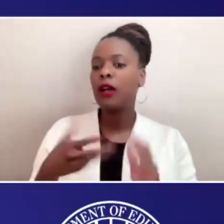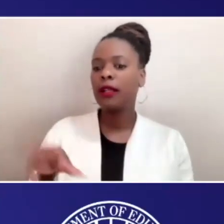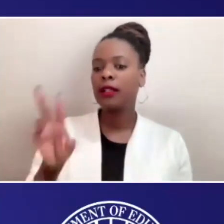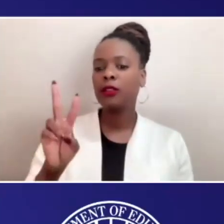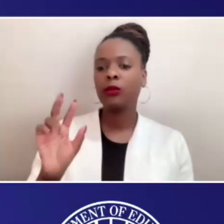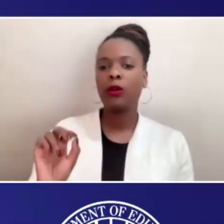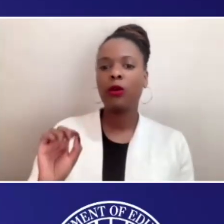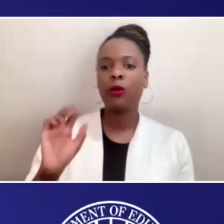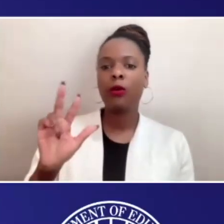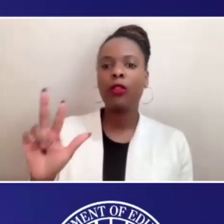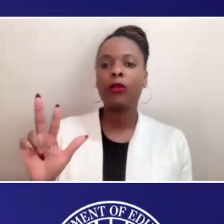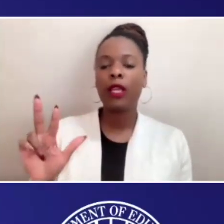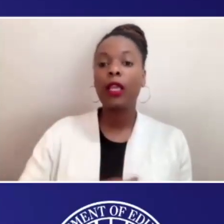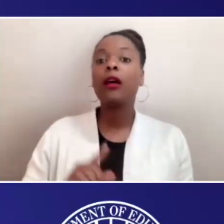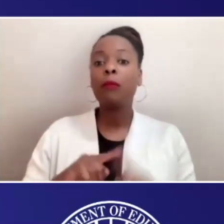We will take it on the other provisions